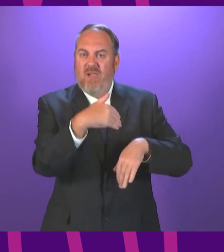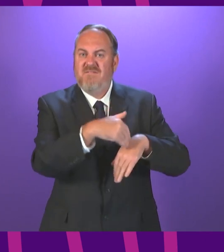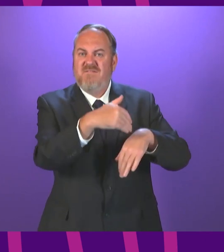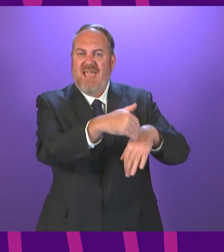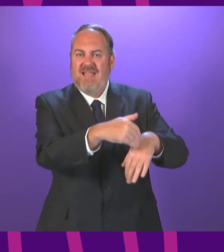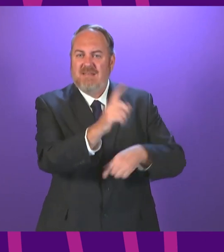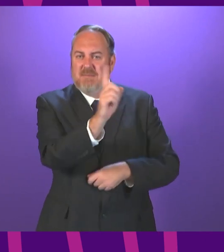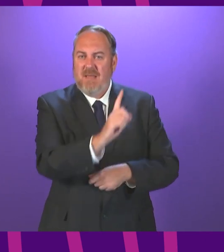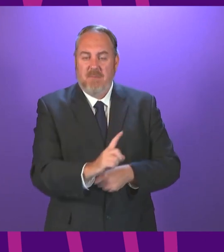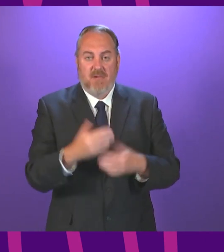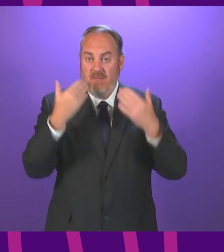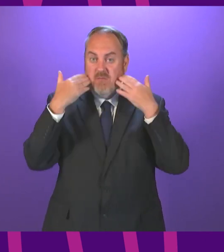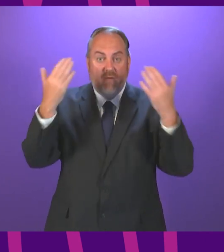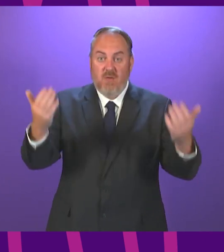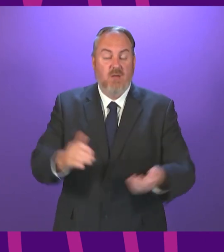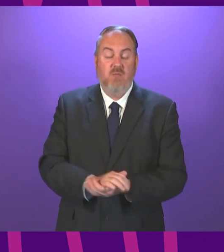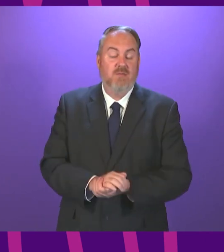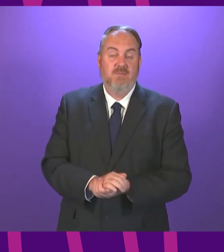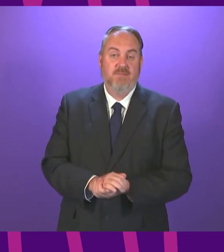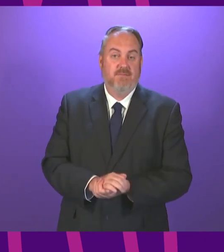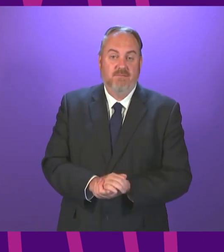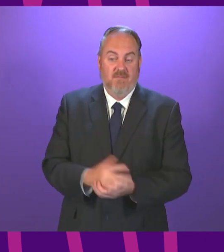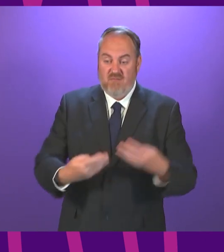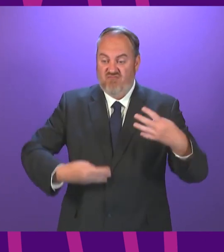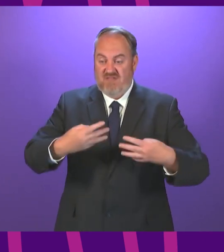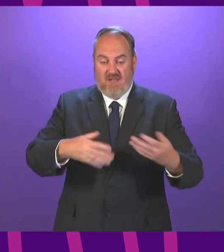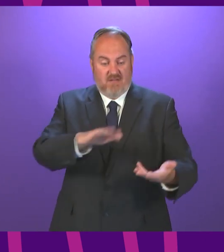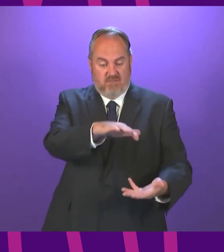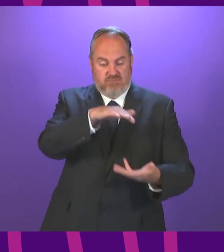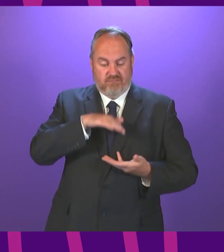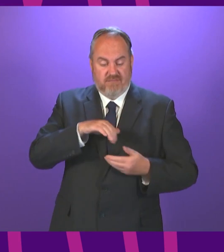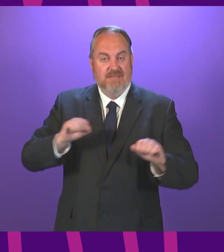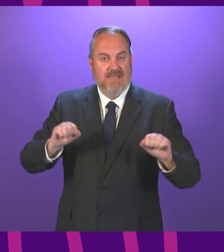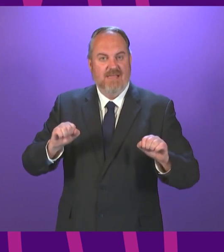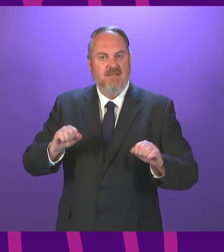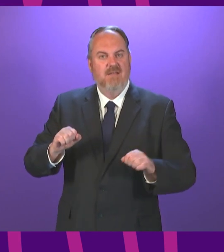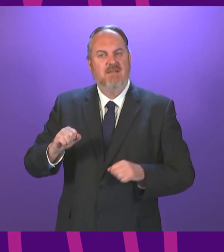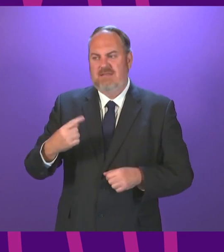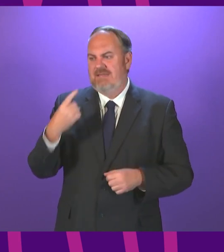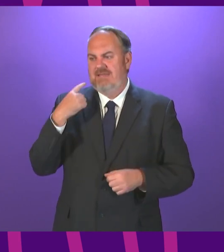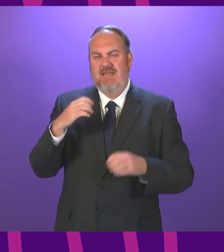people. Many people will have seen BBC Scotland’s Lucy Adams’s report yesterday about her experience